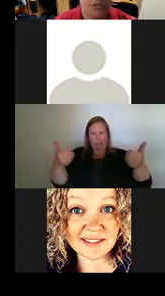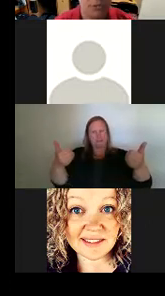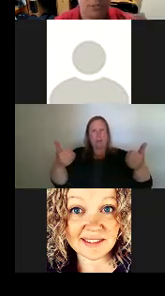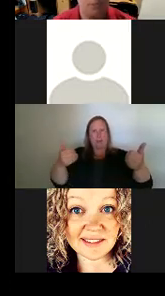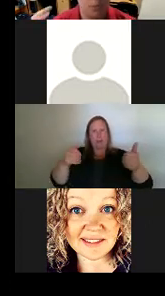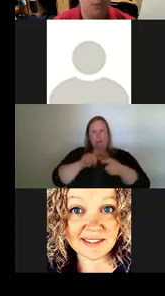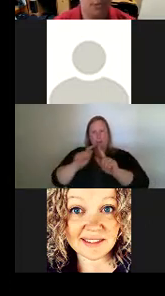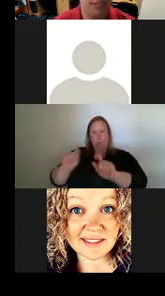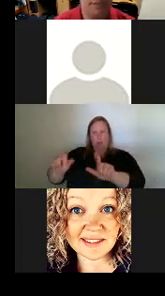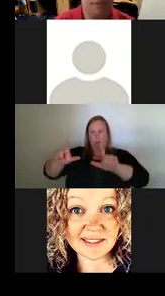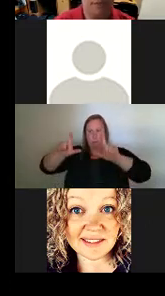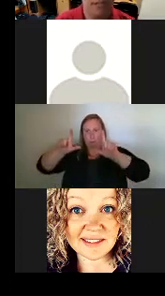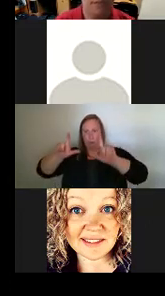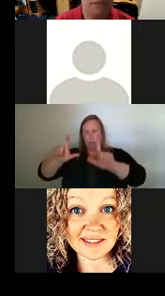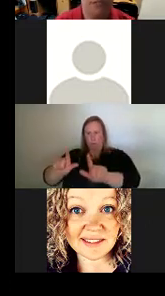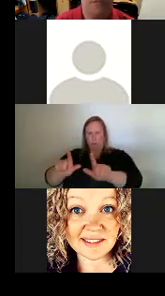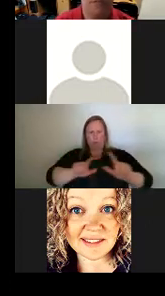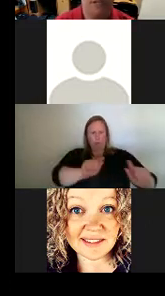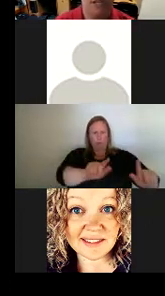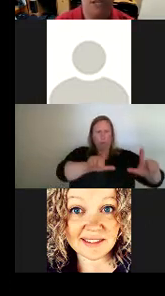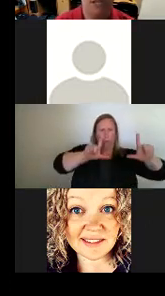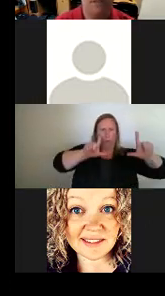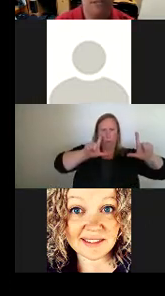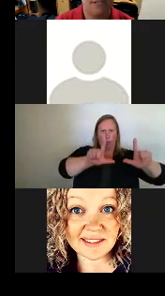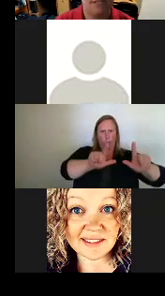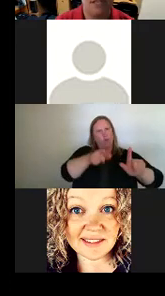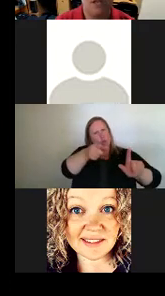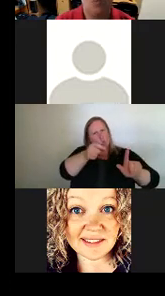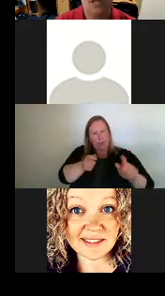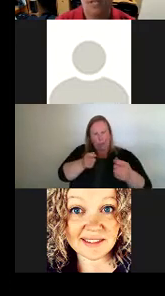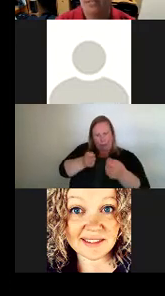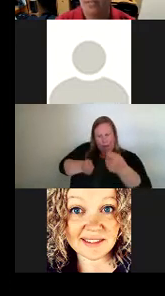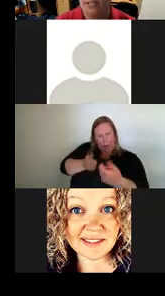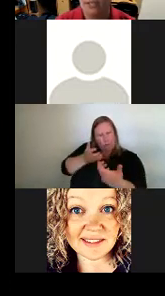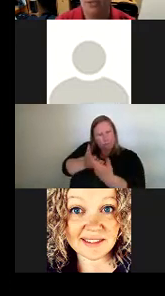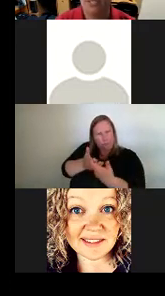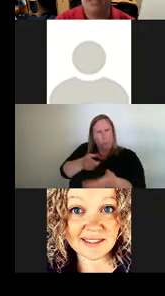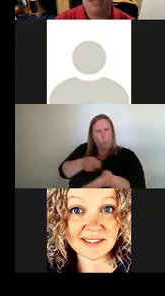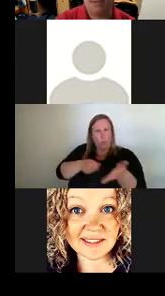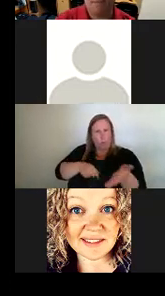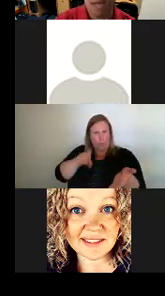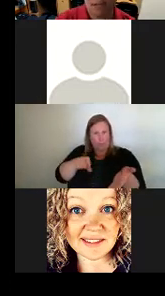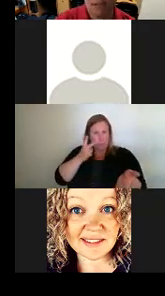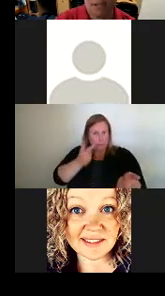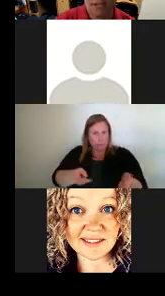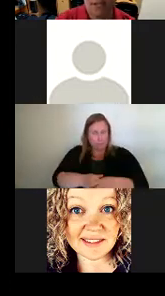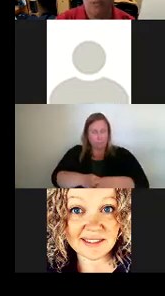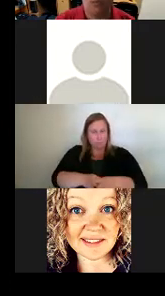MORE OR LESS OF THOSE DIFFERENT DEVICES. WHAT IT DOESN'T DO IS DOESN'T MAGNIFY WHAT IS ON THE